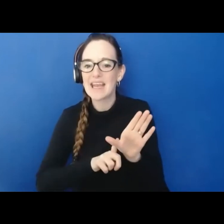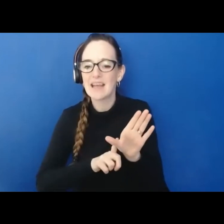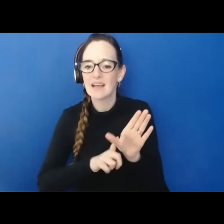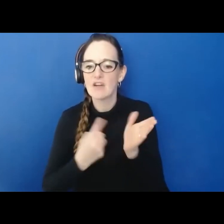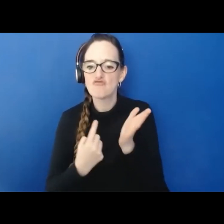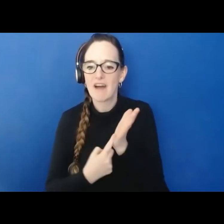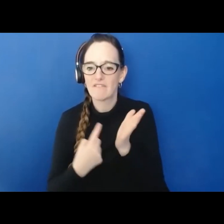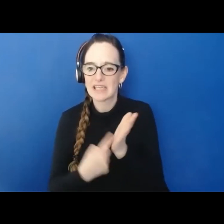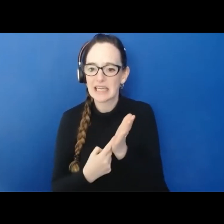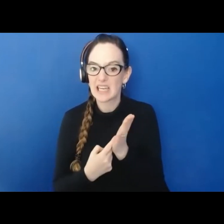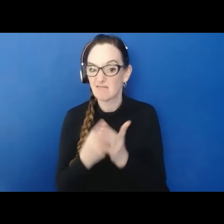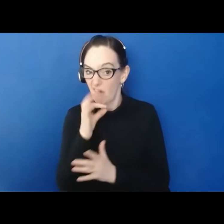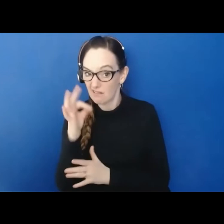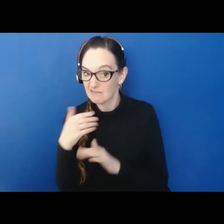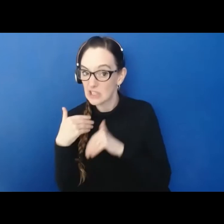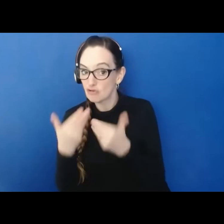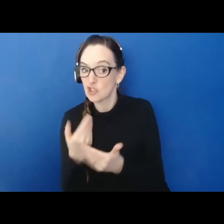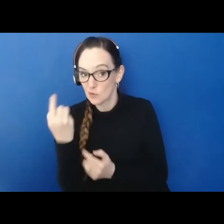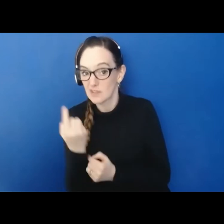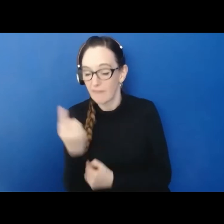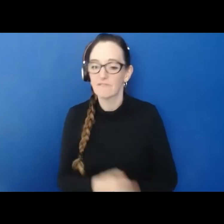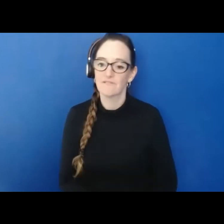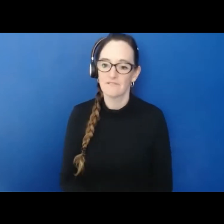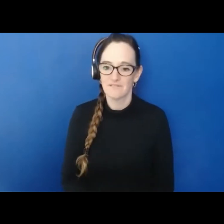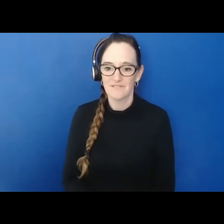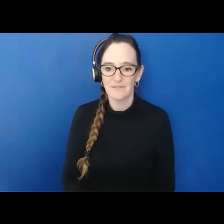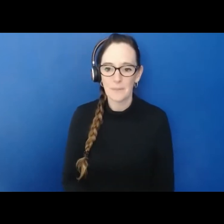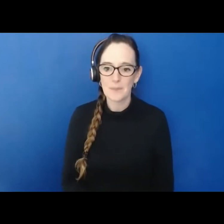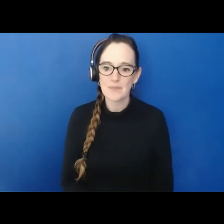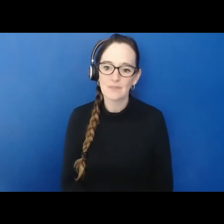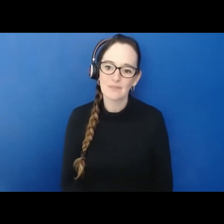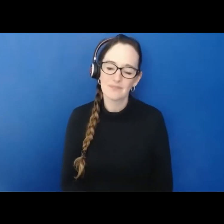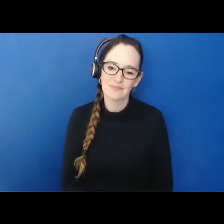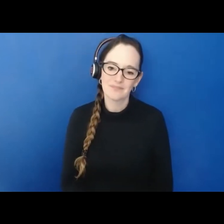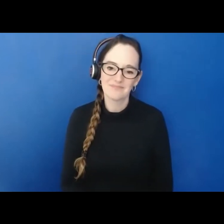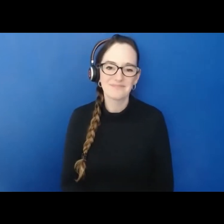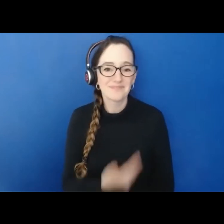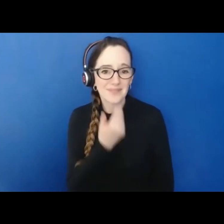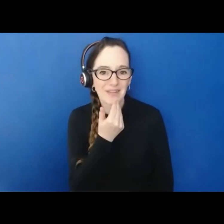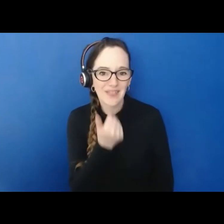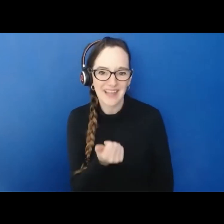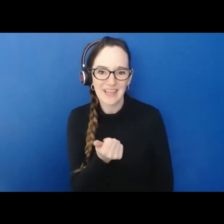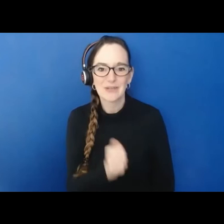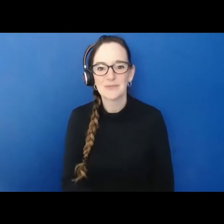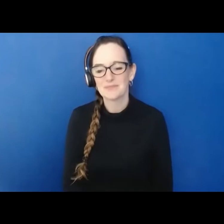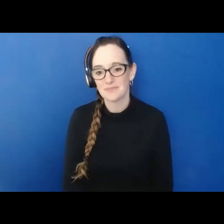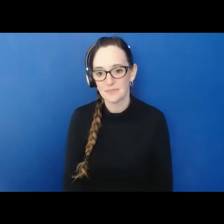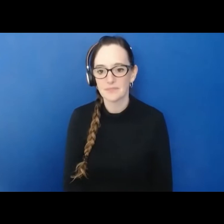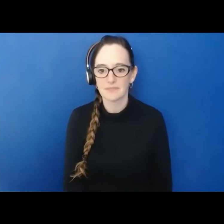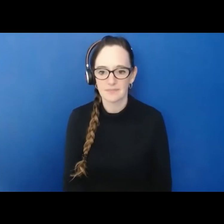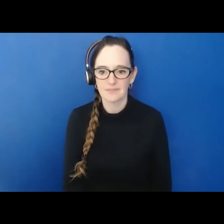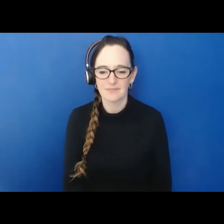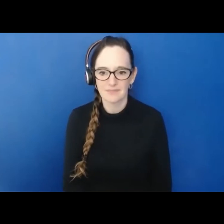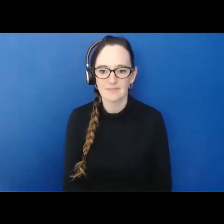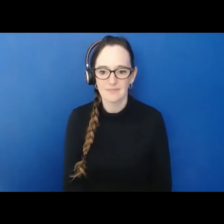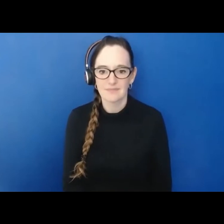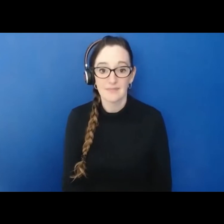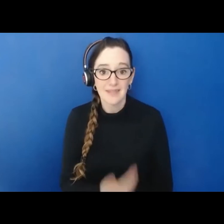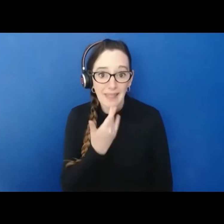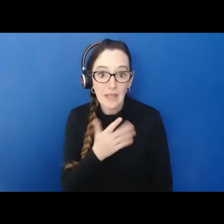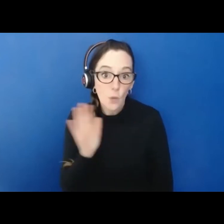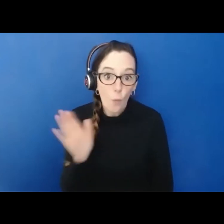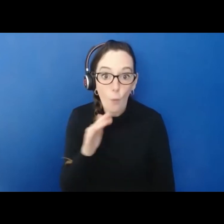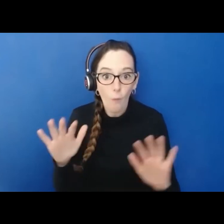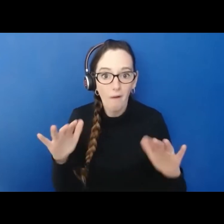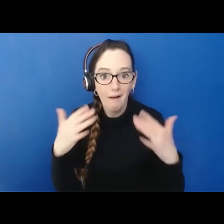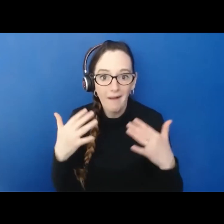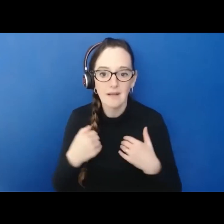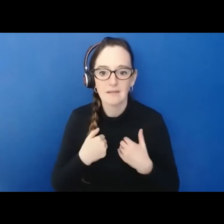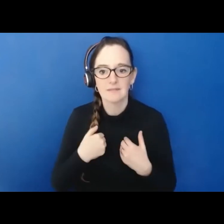us for 10 minutes or so about her work. >> PENNY: Thank you, Sidd and thank you all